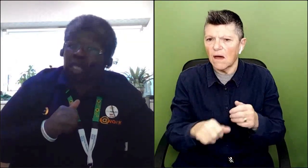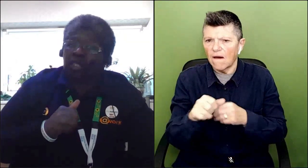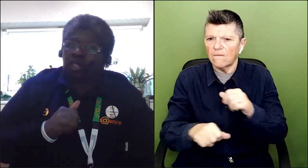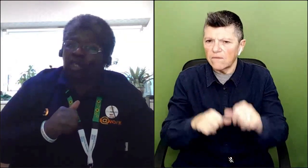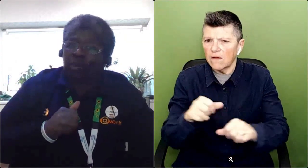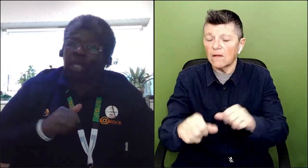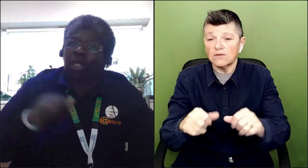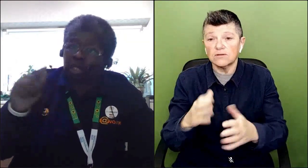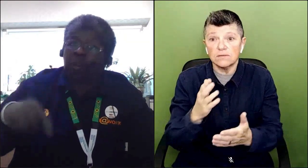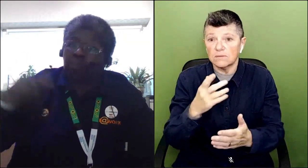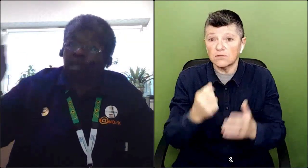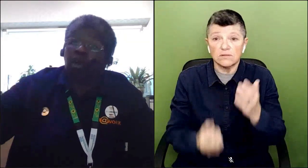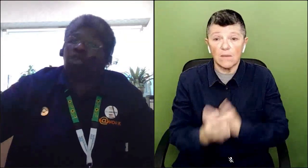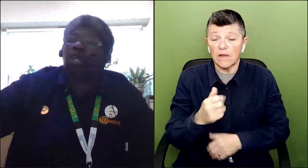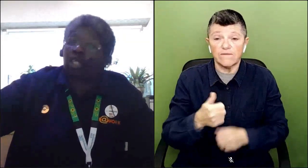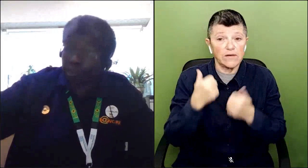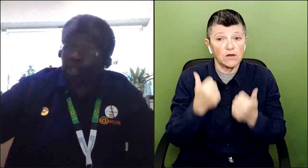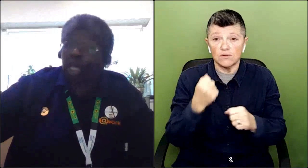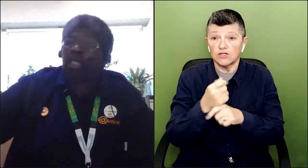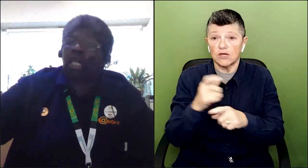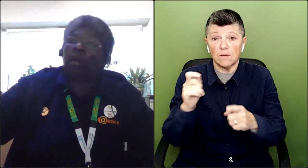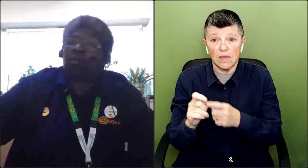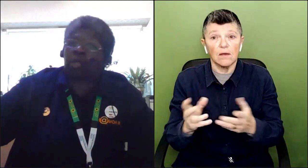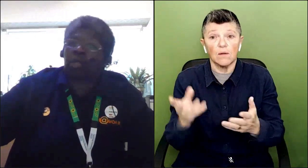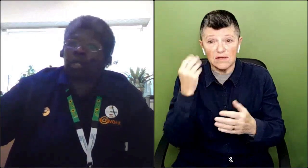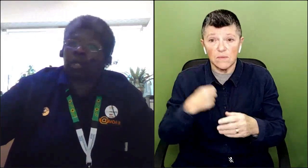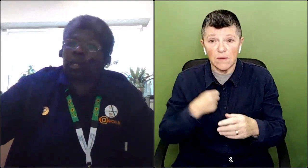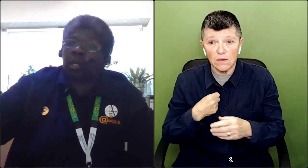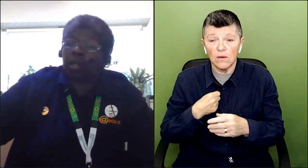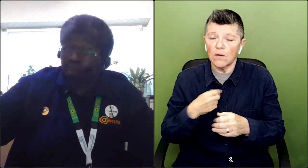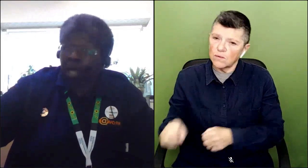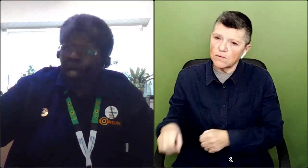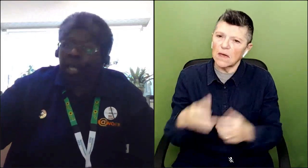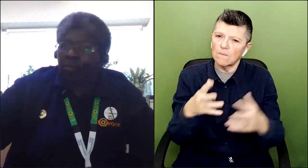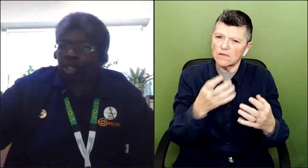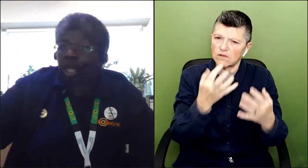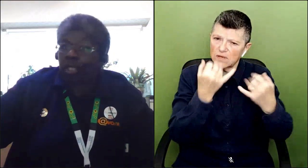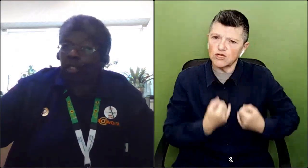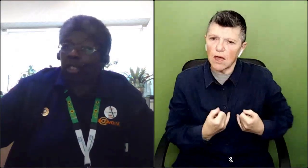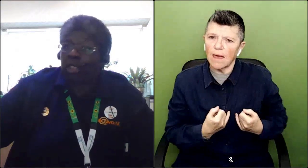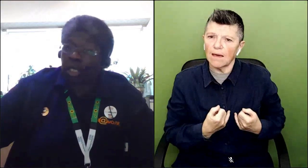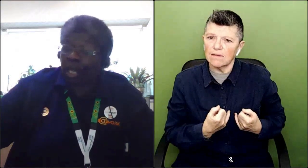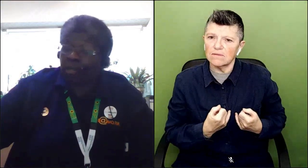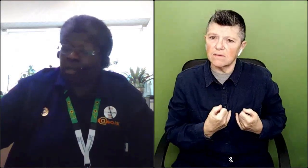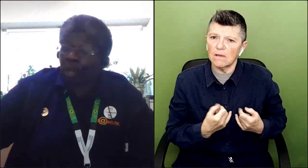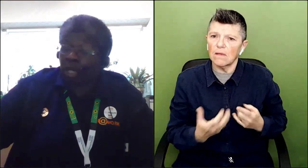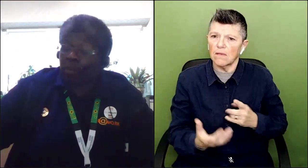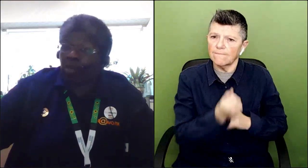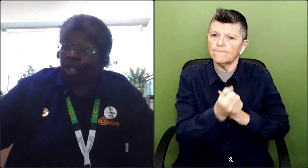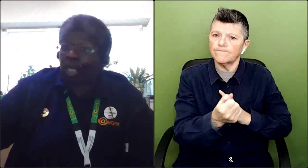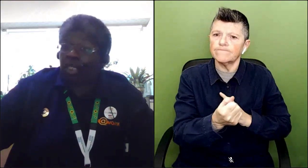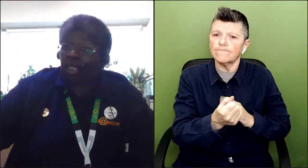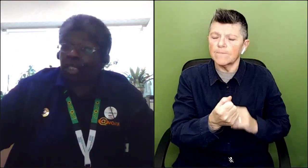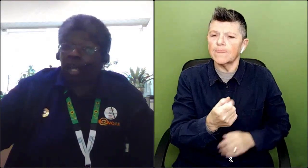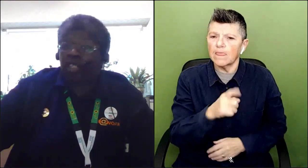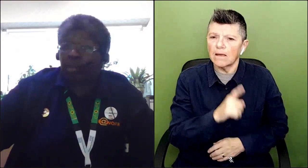hand to me and sent me on to be checked out that mine came to light, because it hides